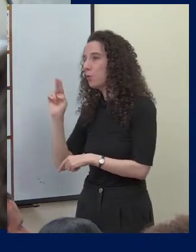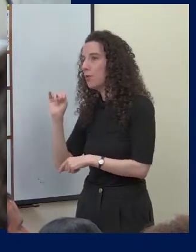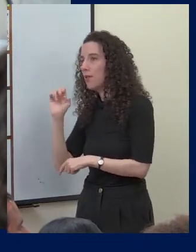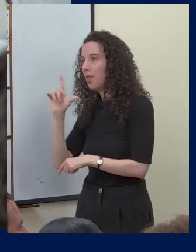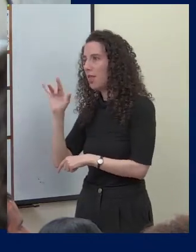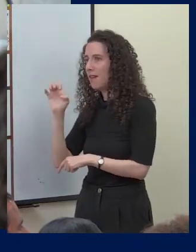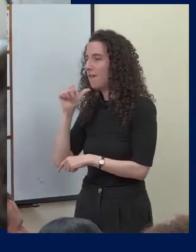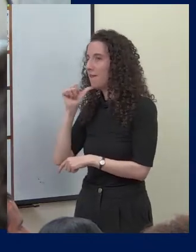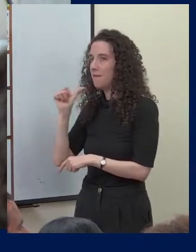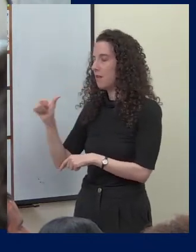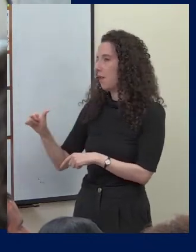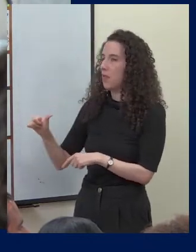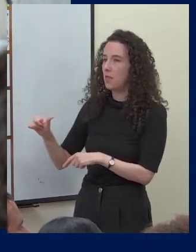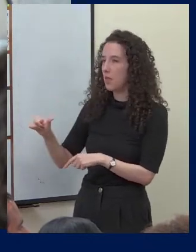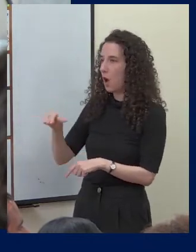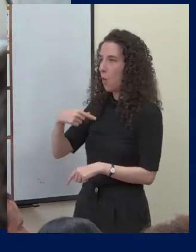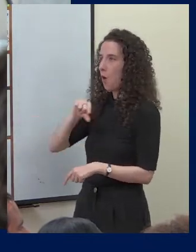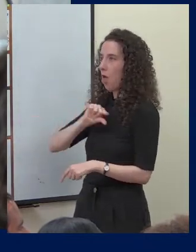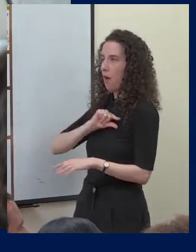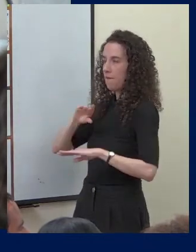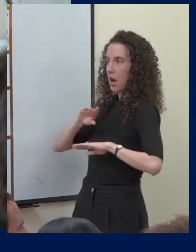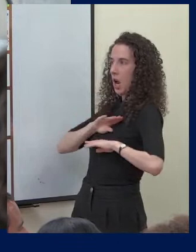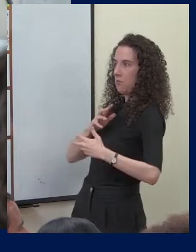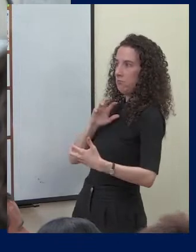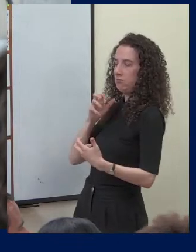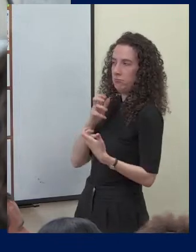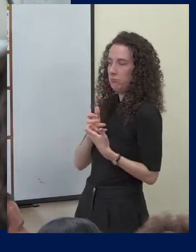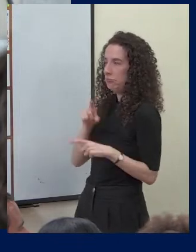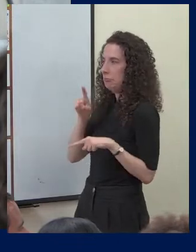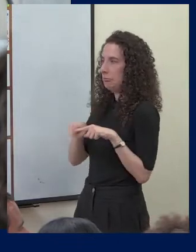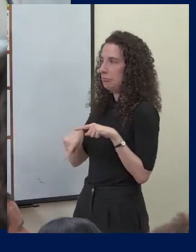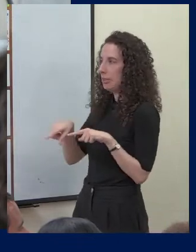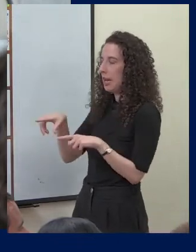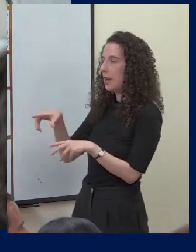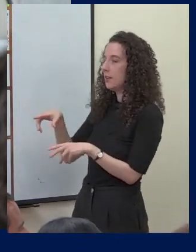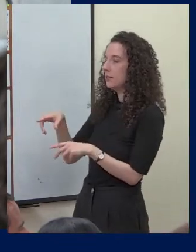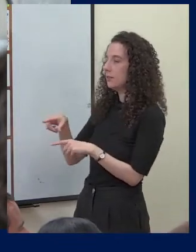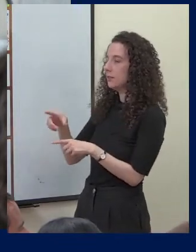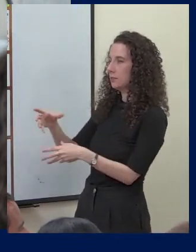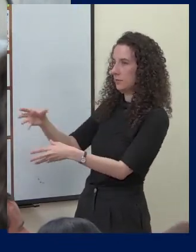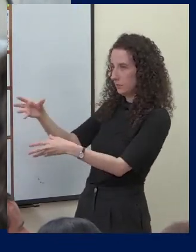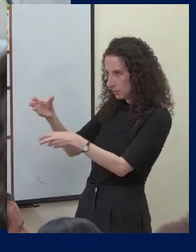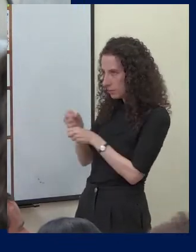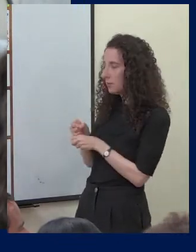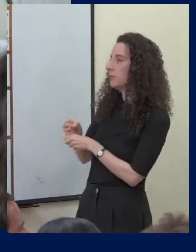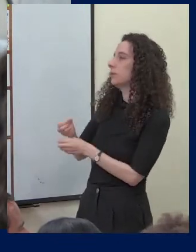life is precious as a community defining intervention in the federal government from New York State